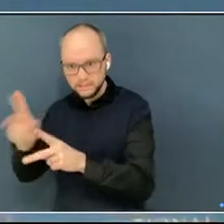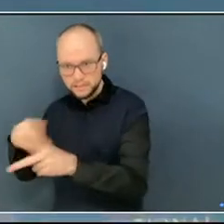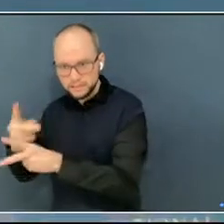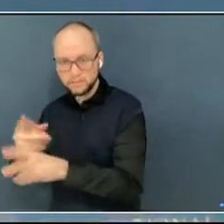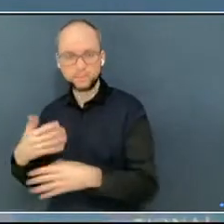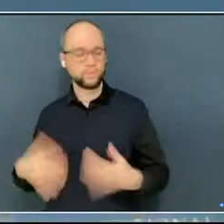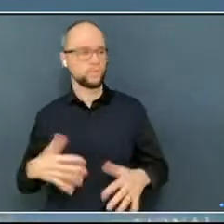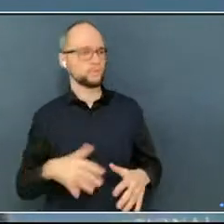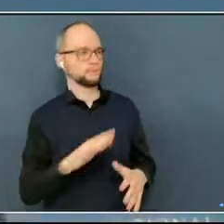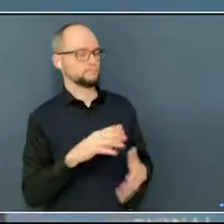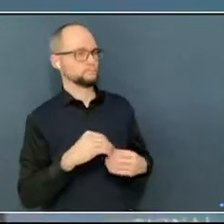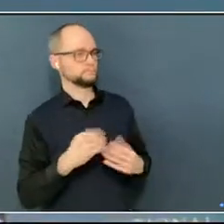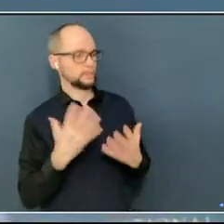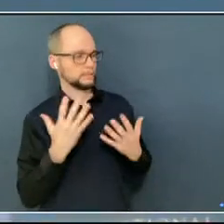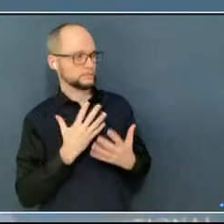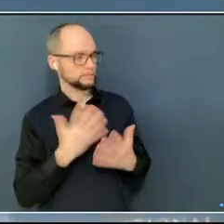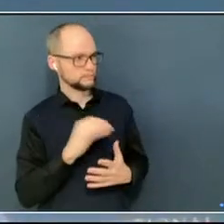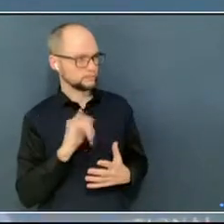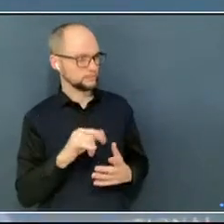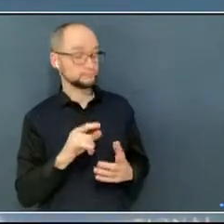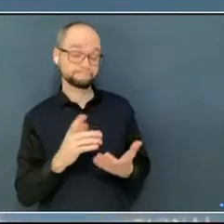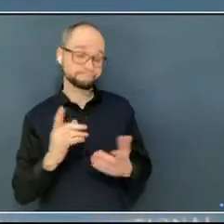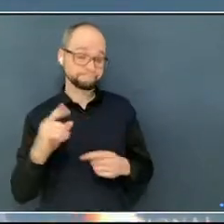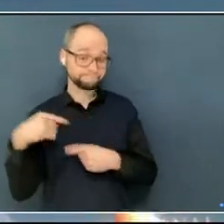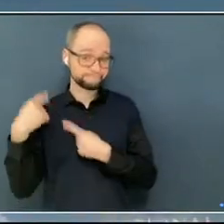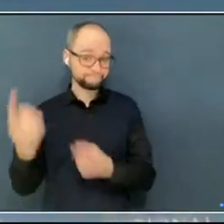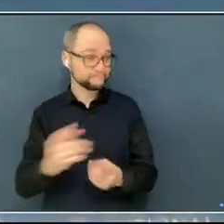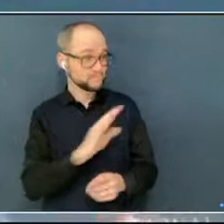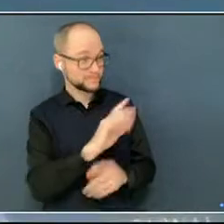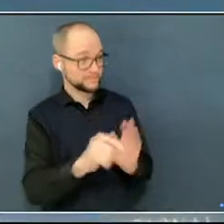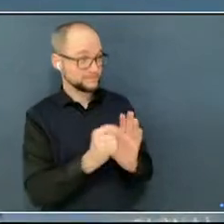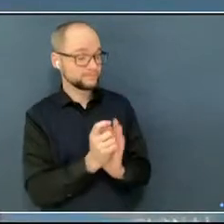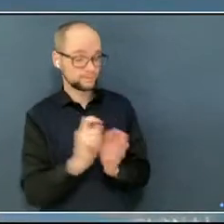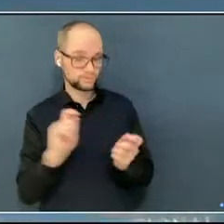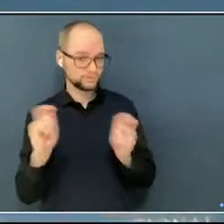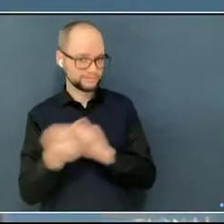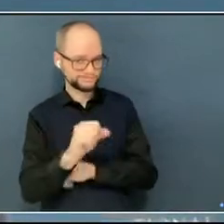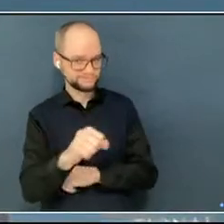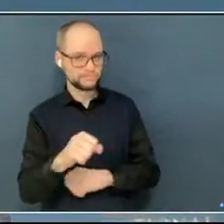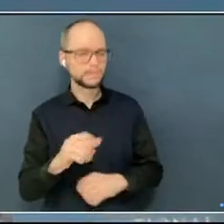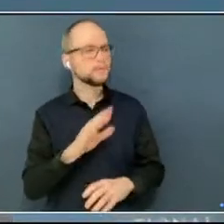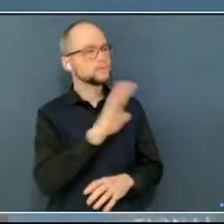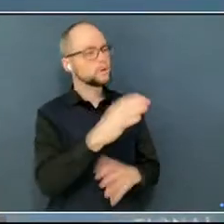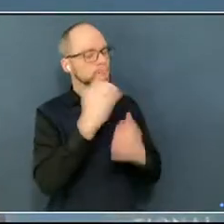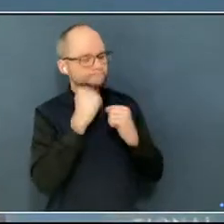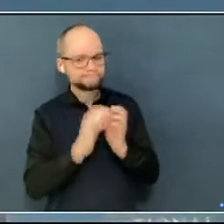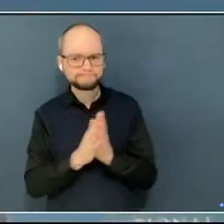And your love of trees, the passion for trees and all of that is just so important.